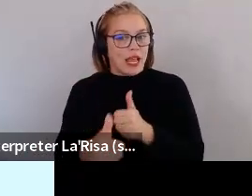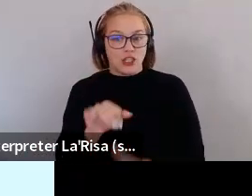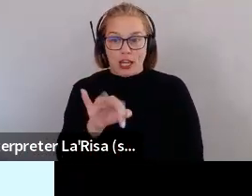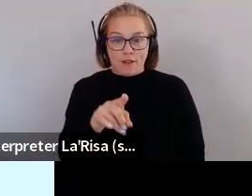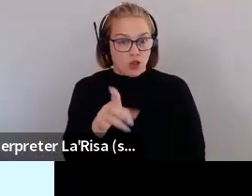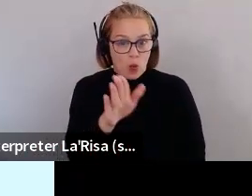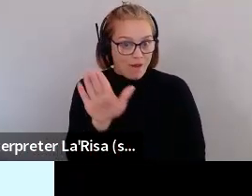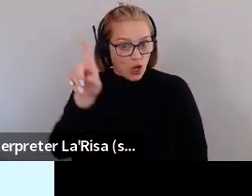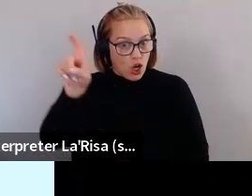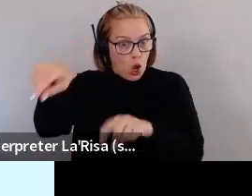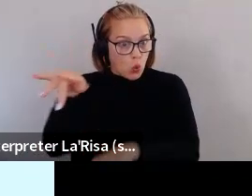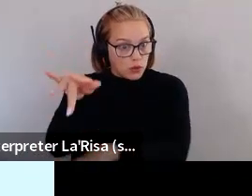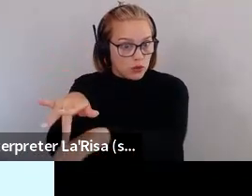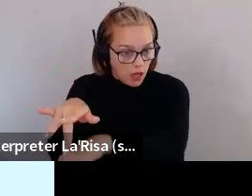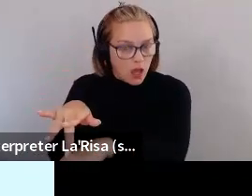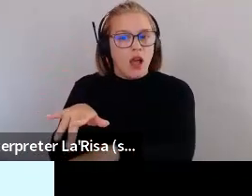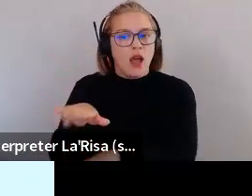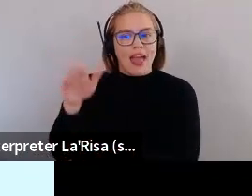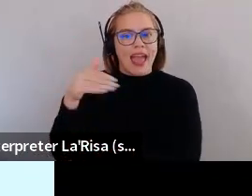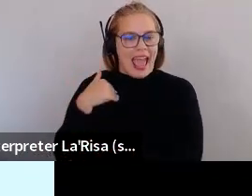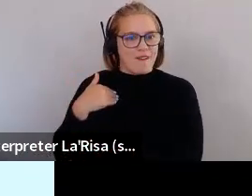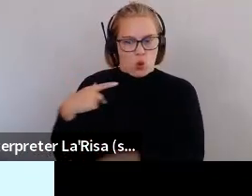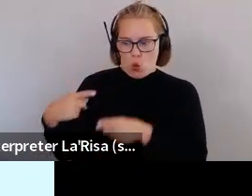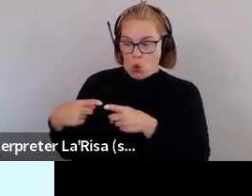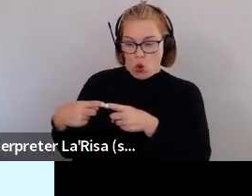the first city in the country to establish accessibility in buses and